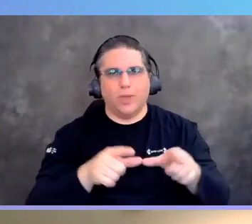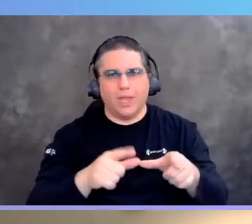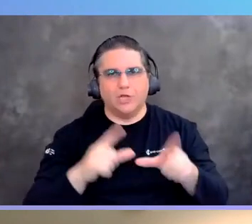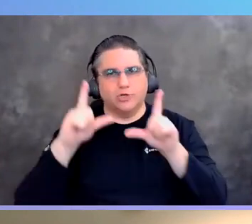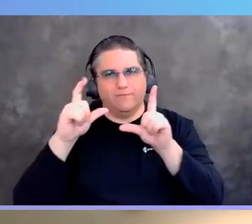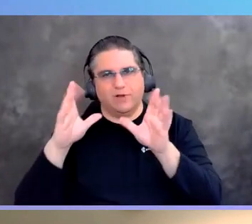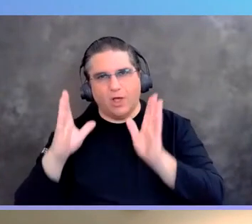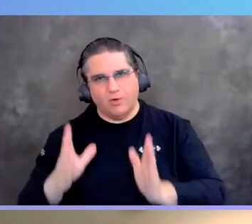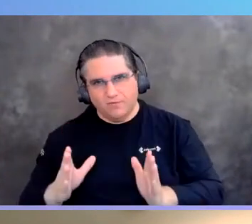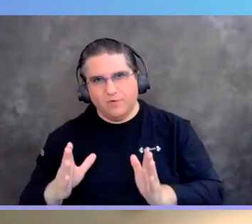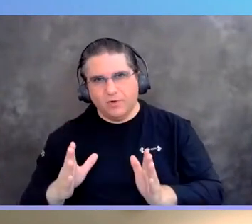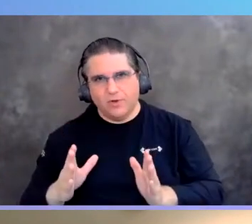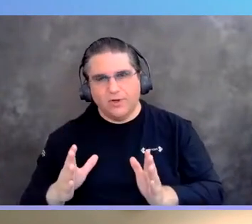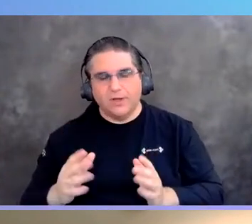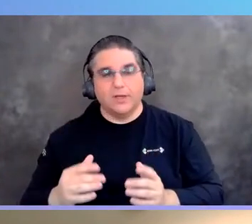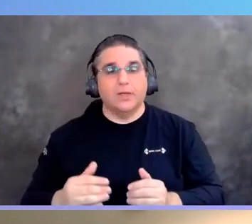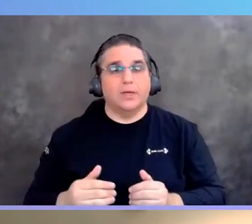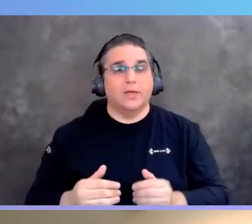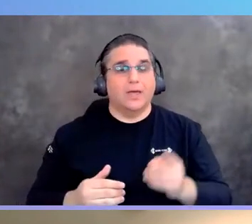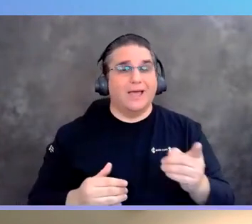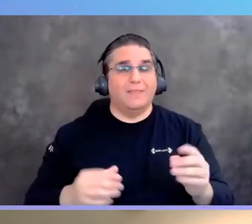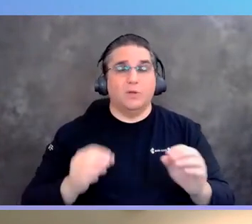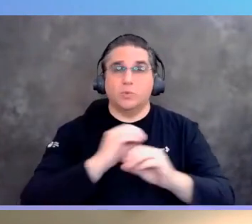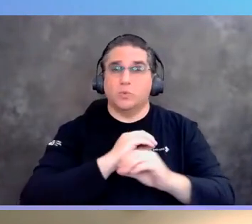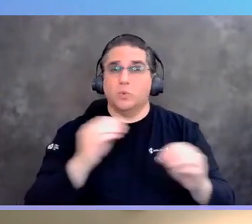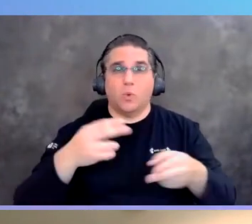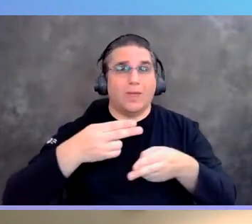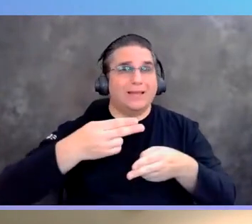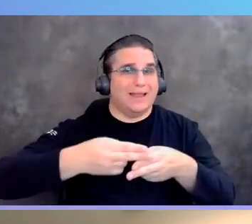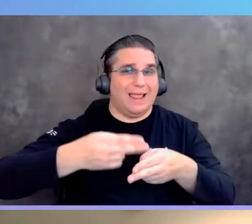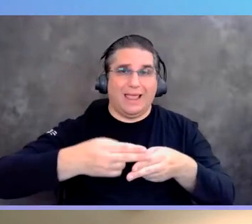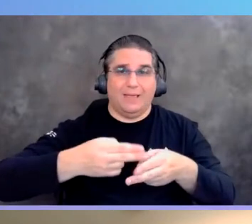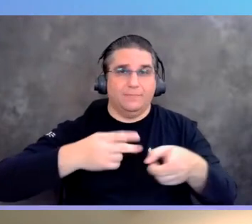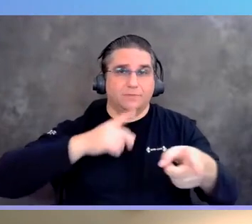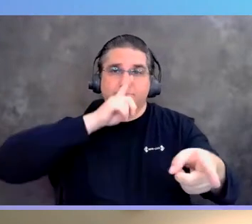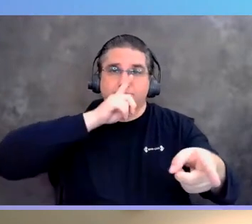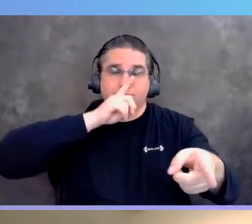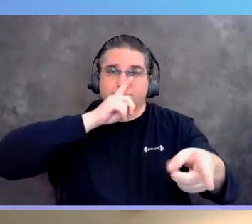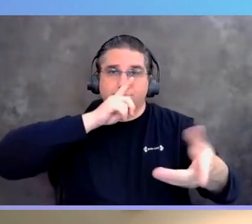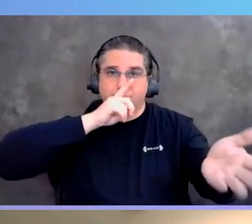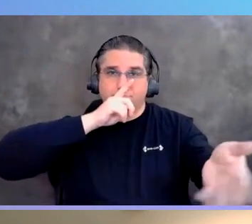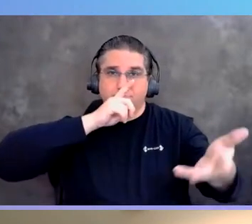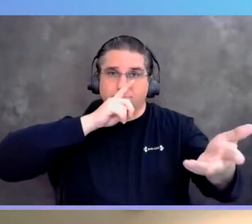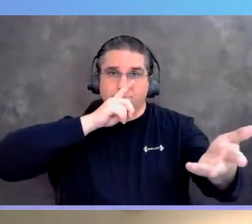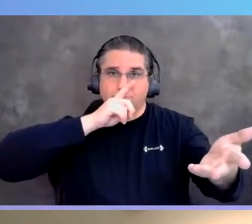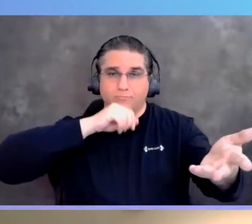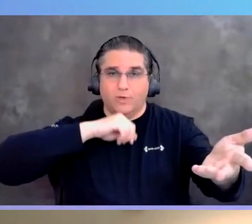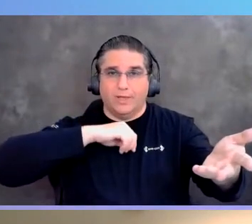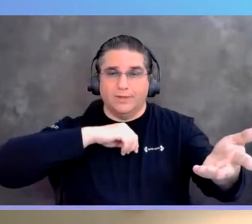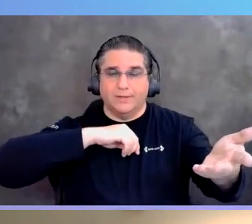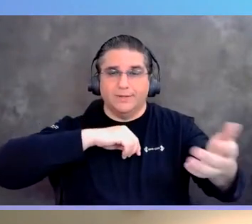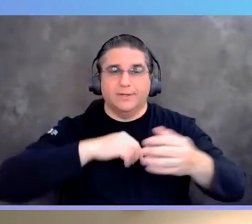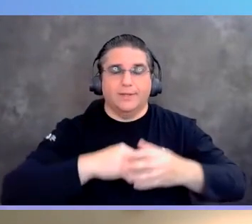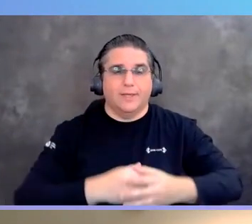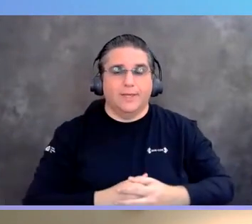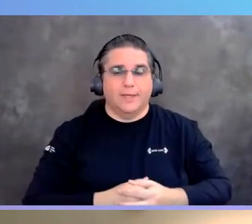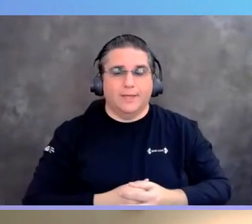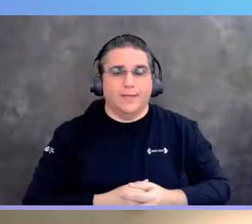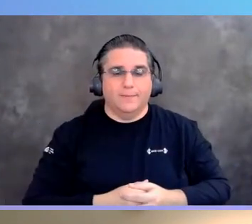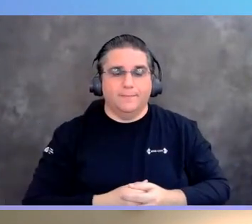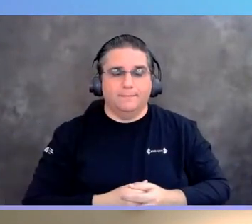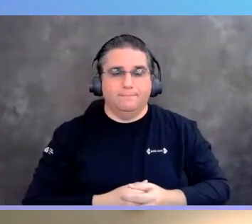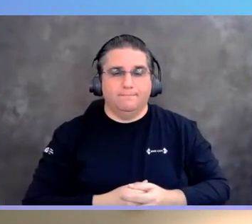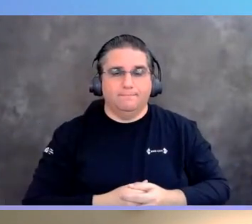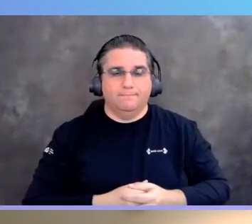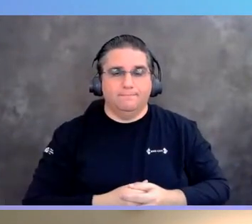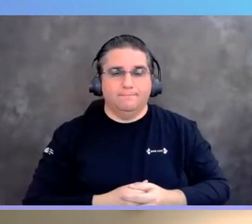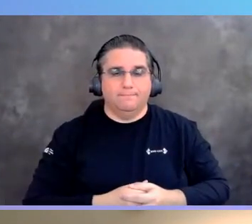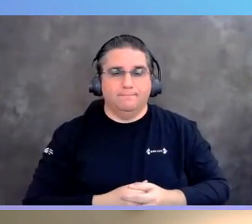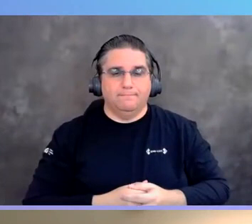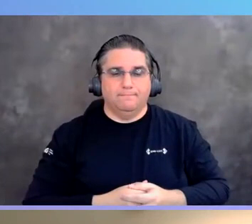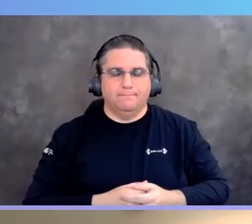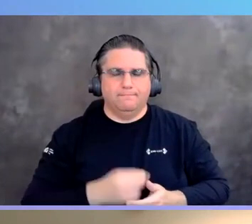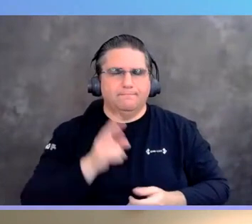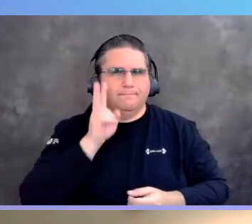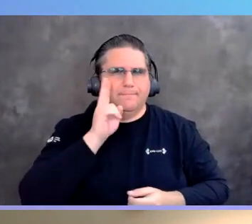there are no names mentioned. And um. Let's see. Uh, the color